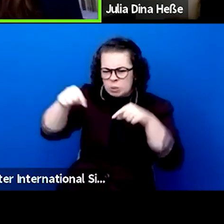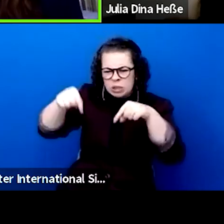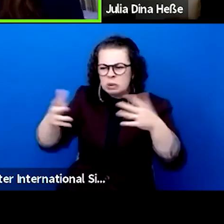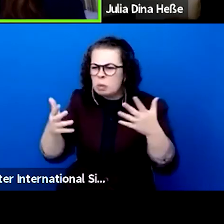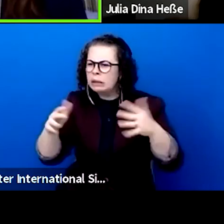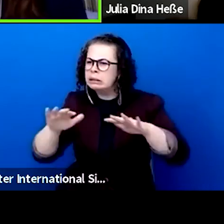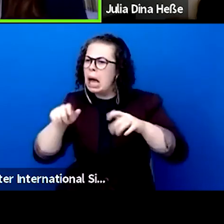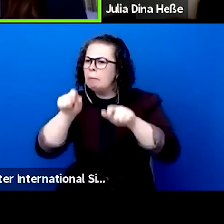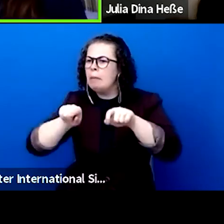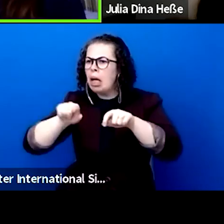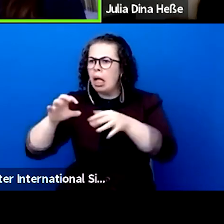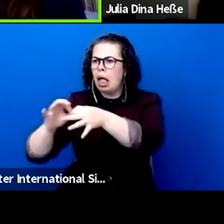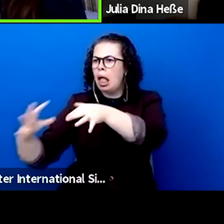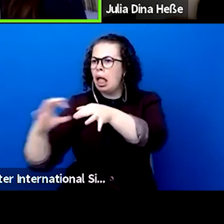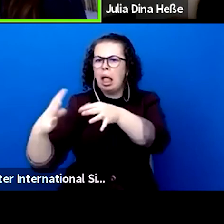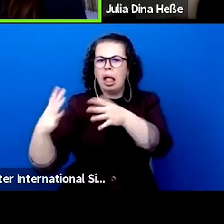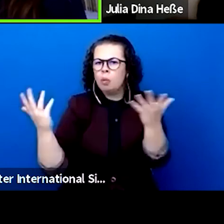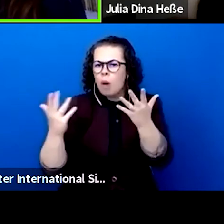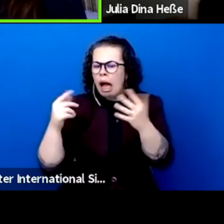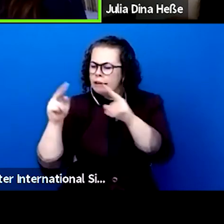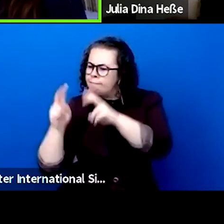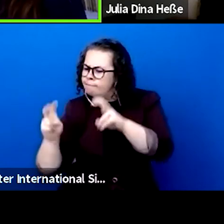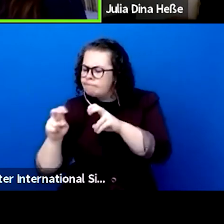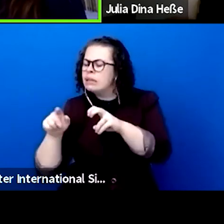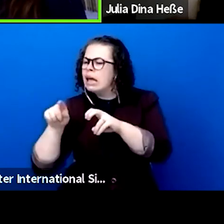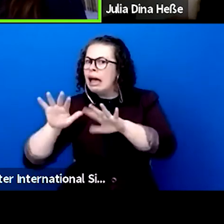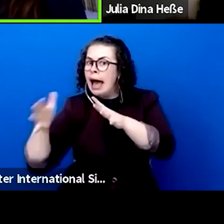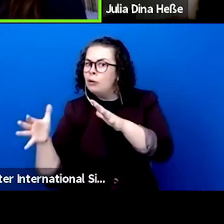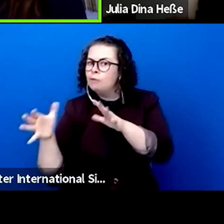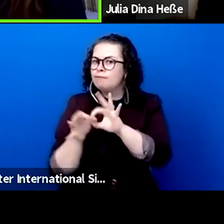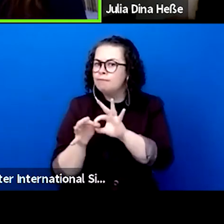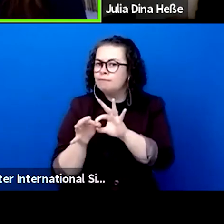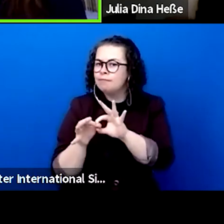and I think my sense is sometimes that we all sort of are waiting for someone to show us the way,